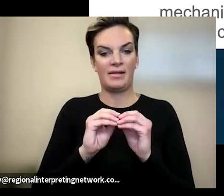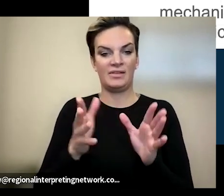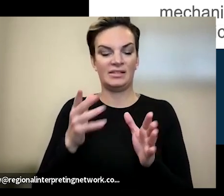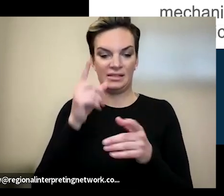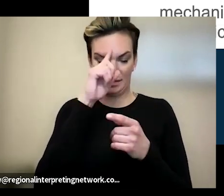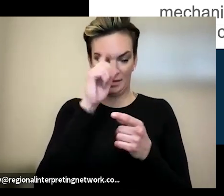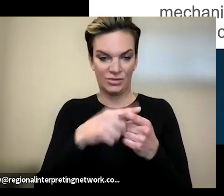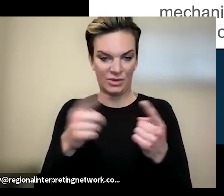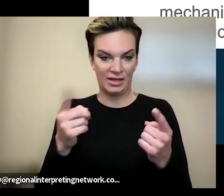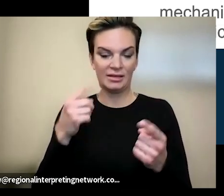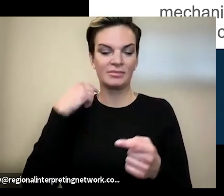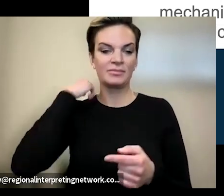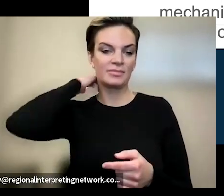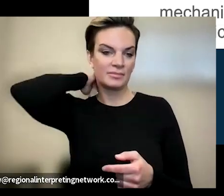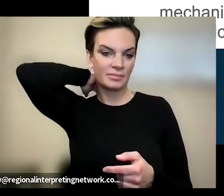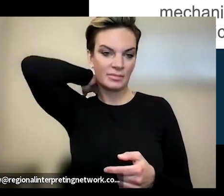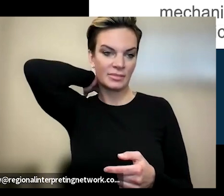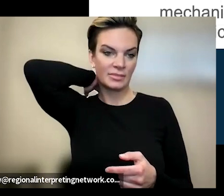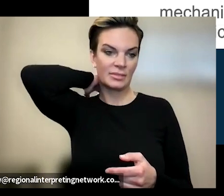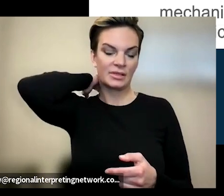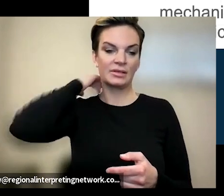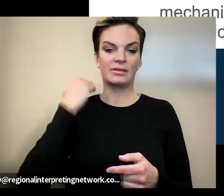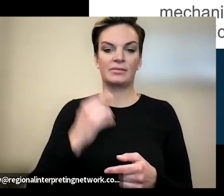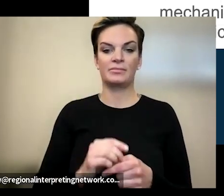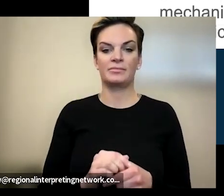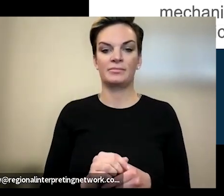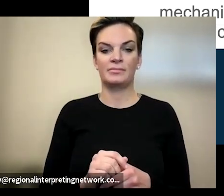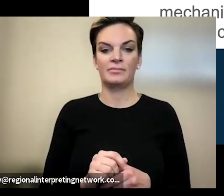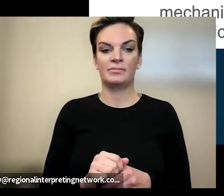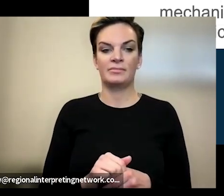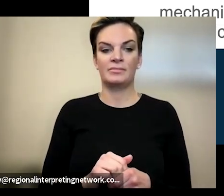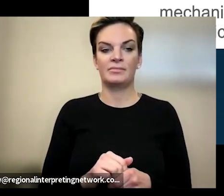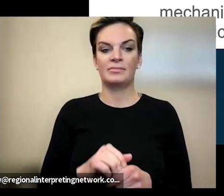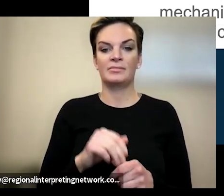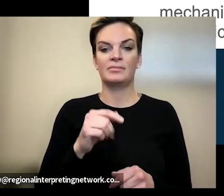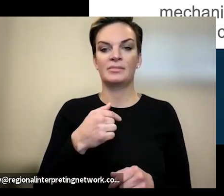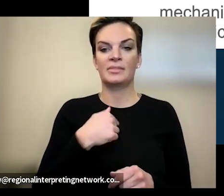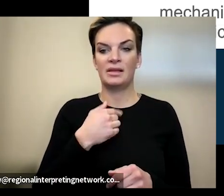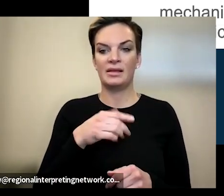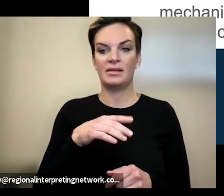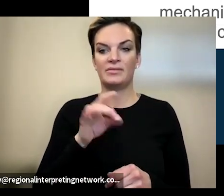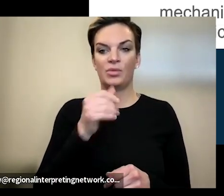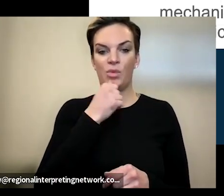statement. In general, though not always, I do find that women and women-presenting clinicians